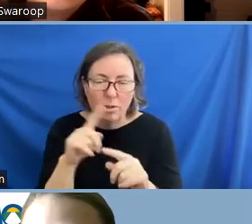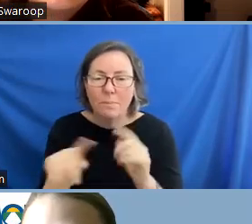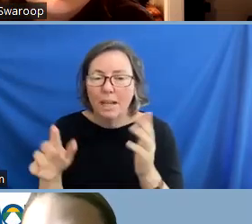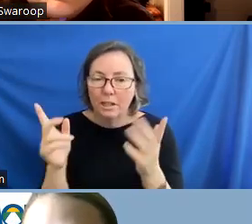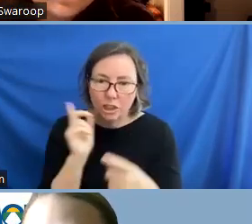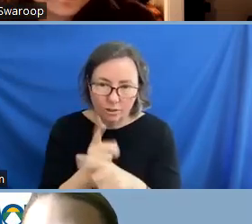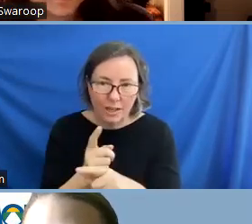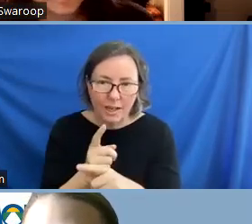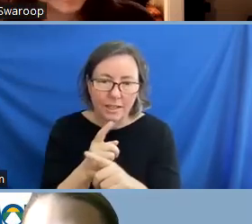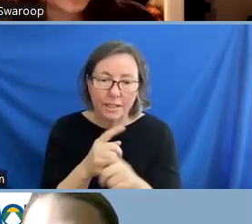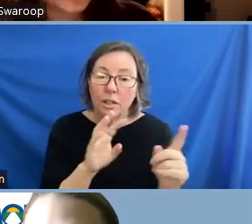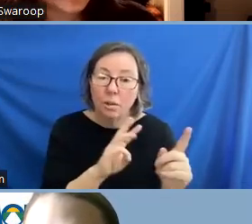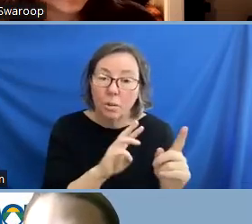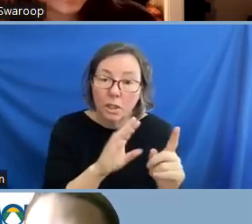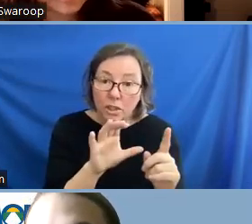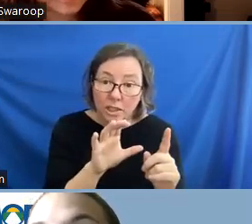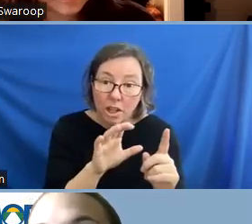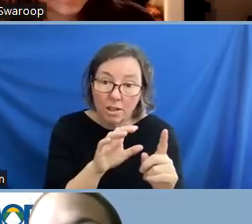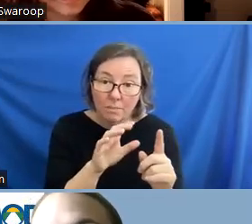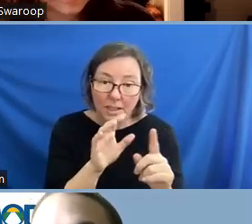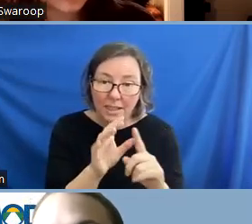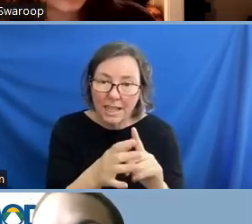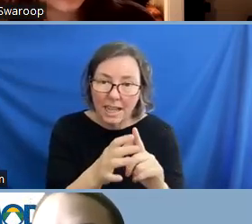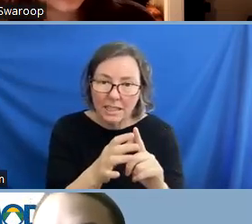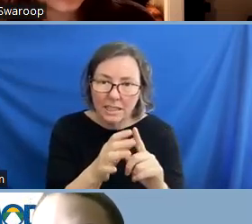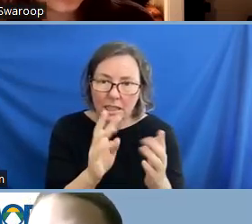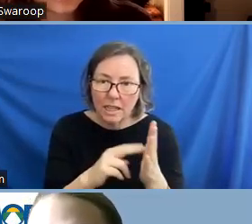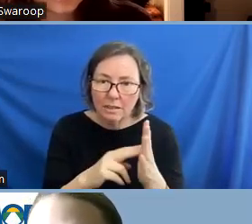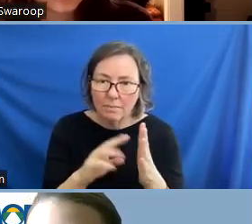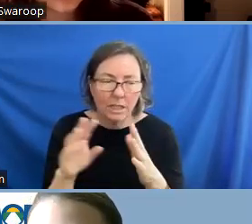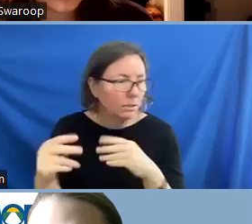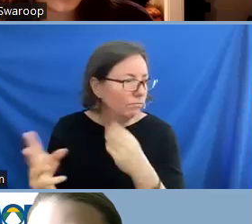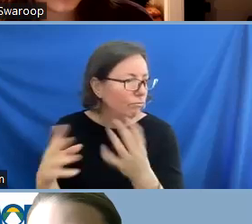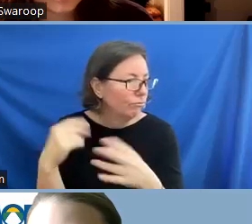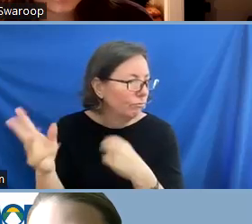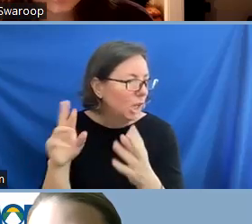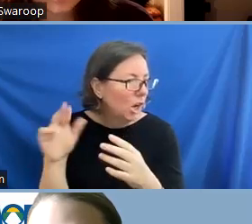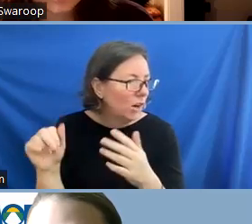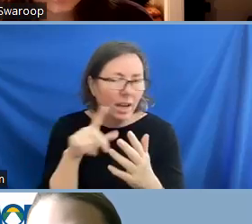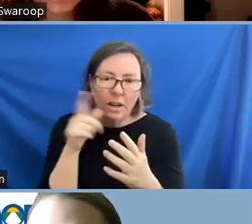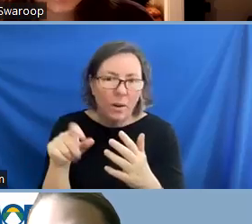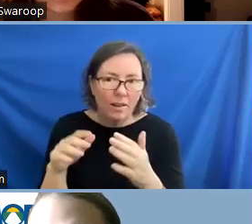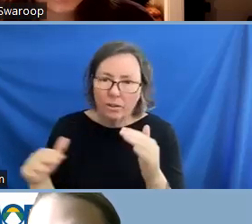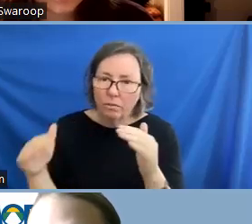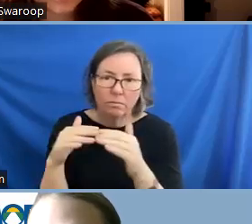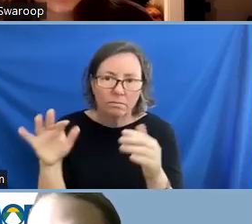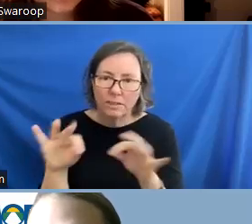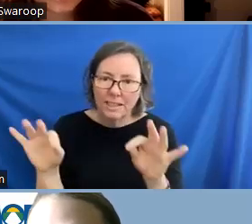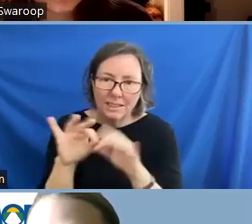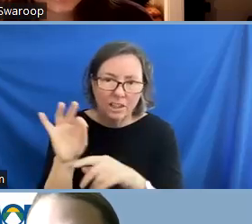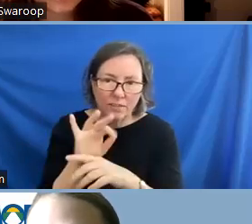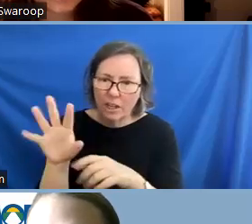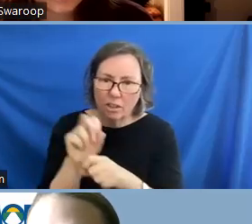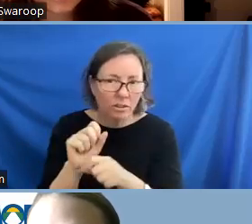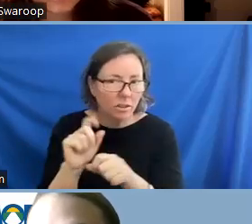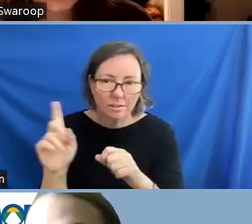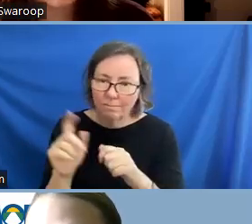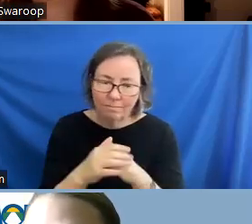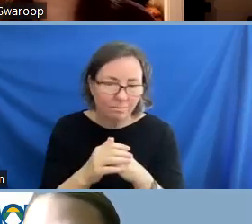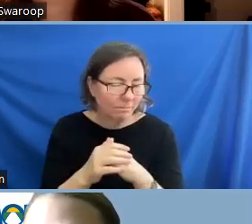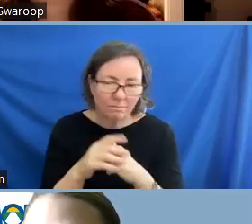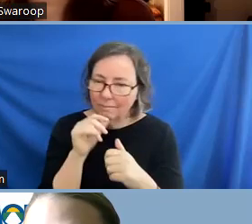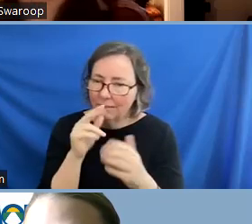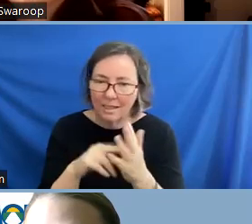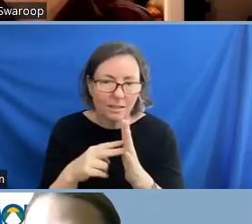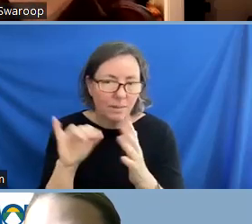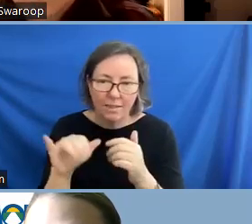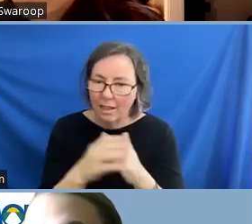the worker's comp because you've gotten worker's comp doesn't mean you have an end around the